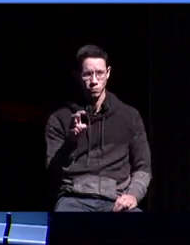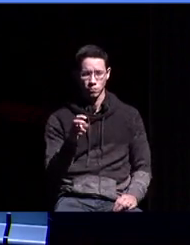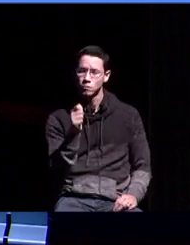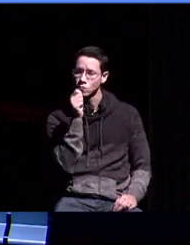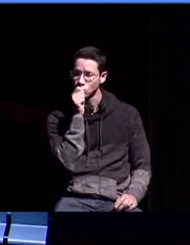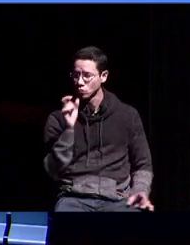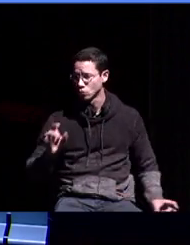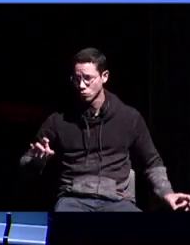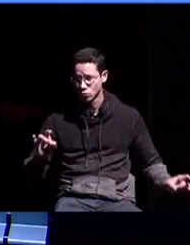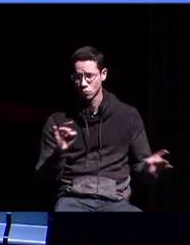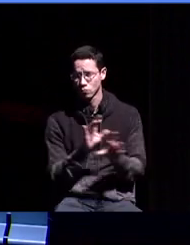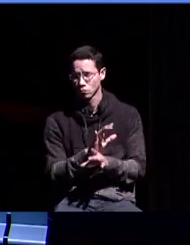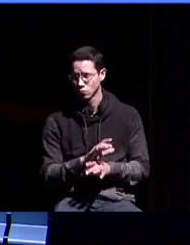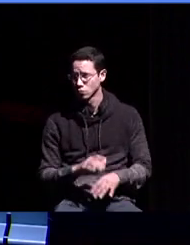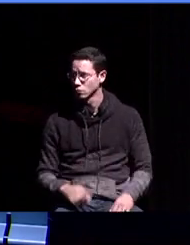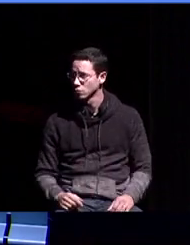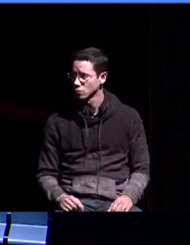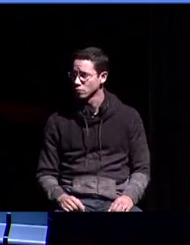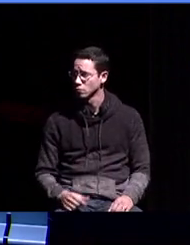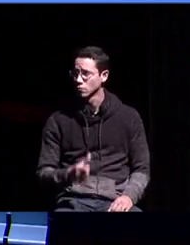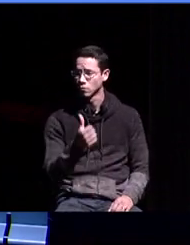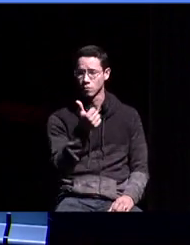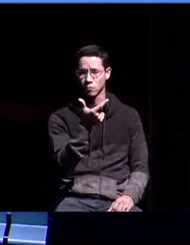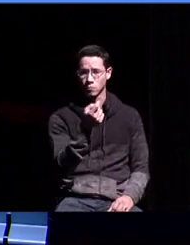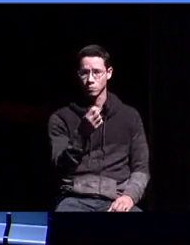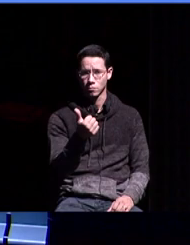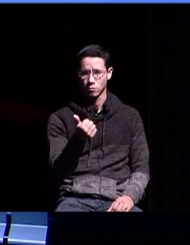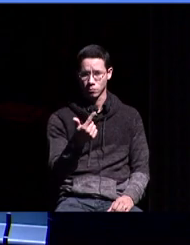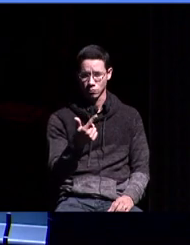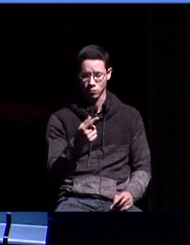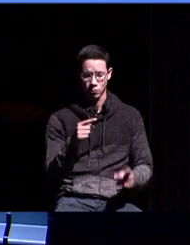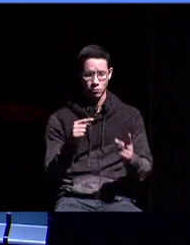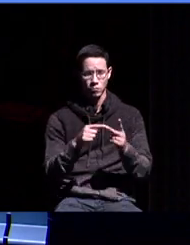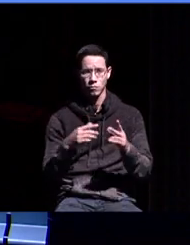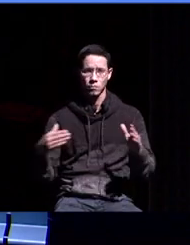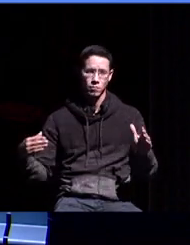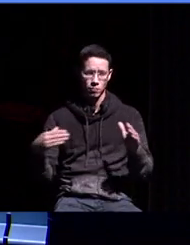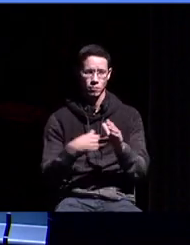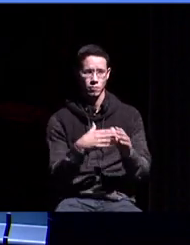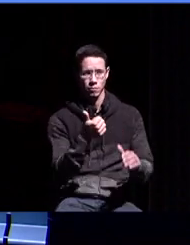but we can see between 2012 and 2013 a clear...